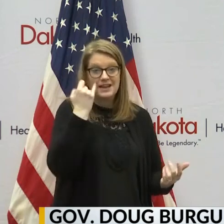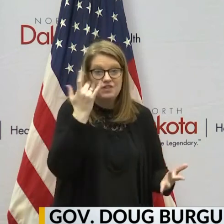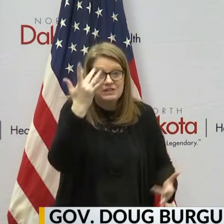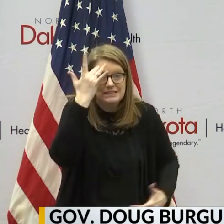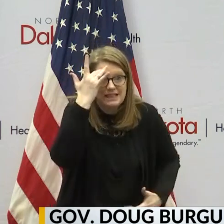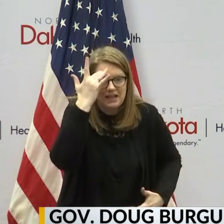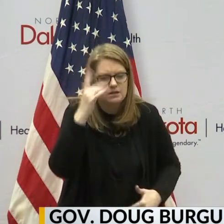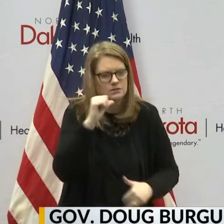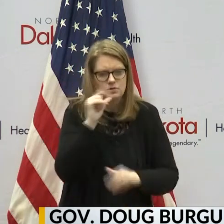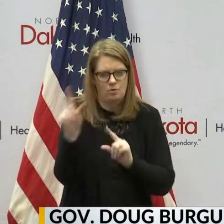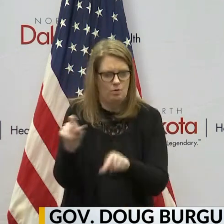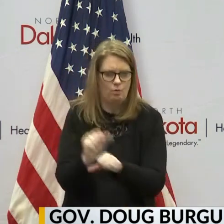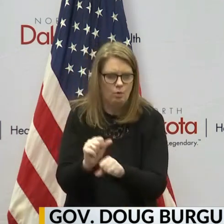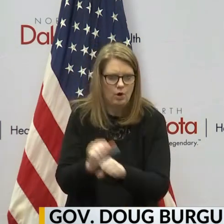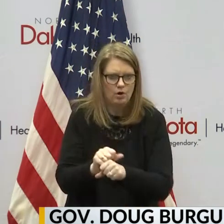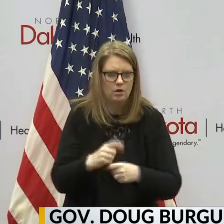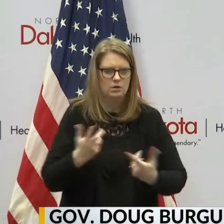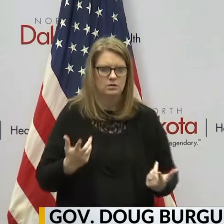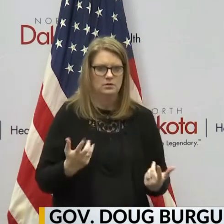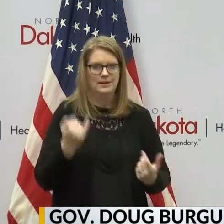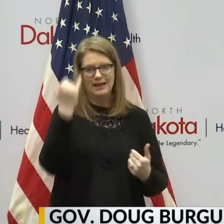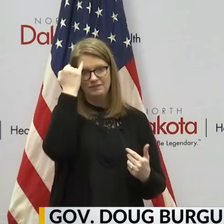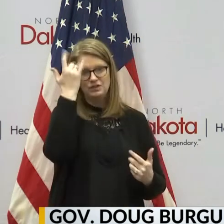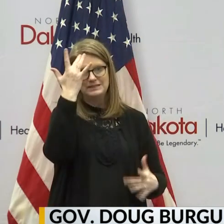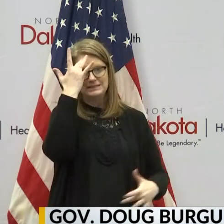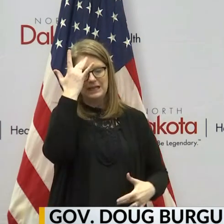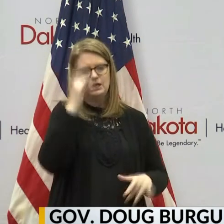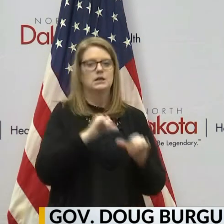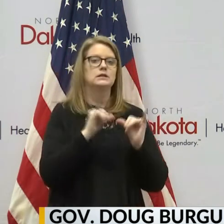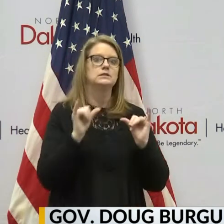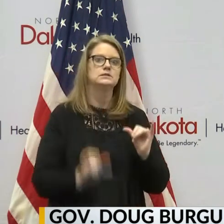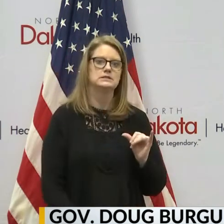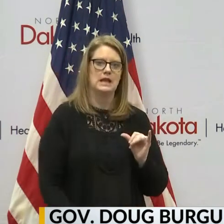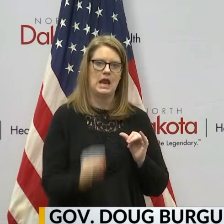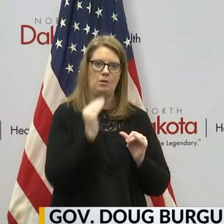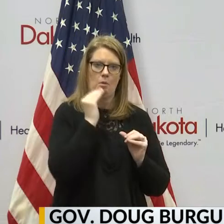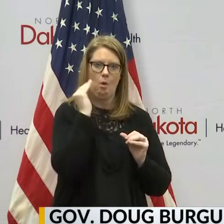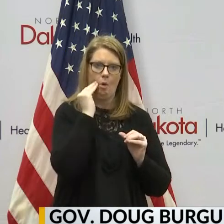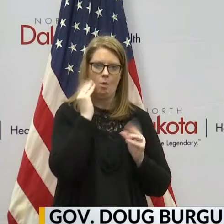AGAIN, A LOT OF BUSINESSES HAVE MOVED TOWARDS WORKING AT HOME OTHERS HAVE MANDATED CLOSING. IF YOU ARE SICK, DON'T GO TO